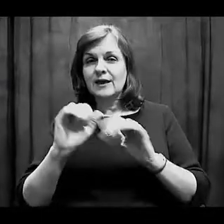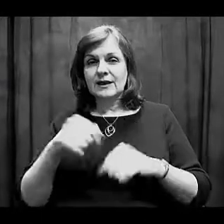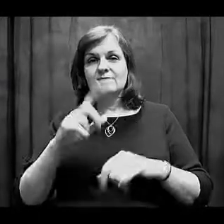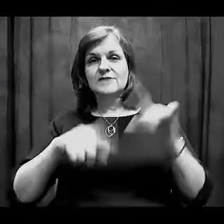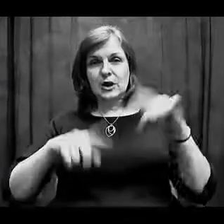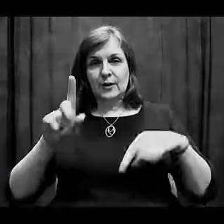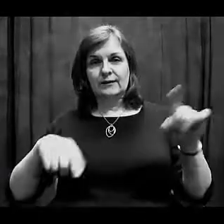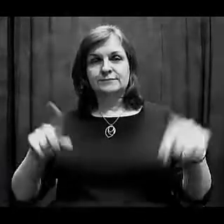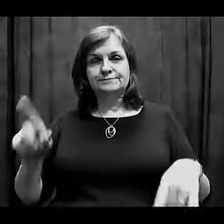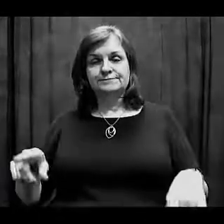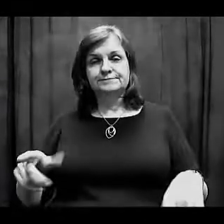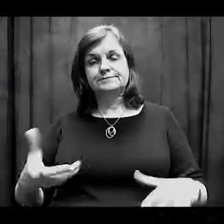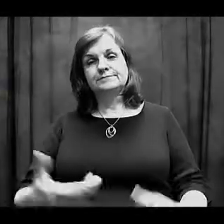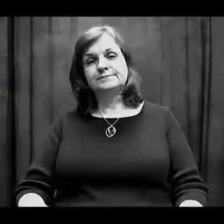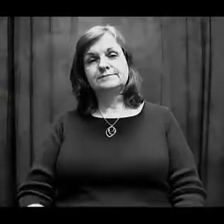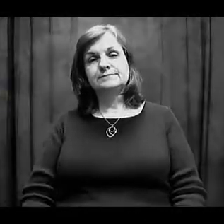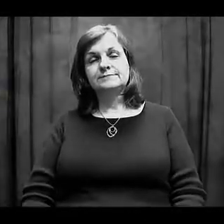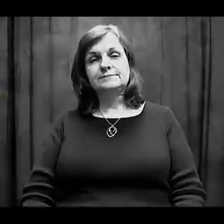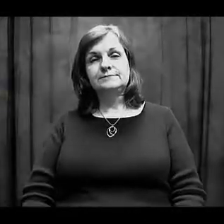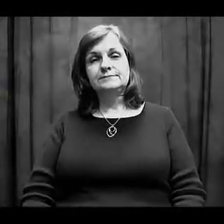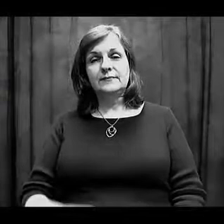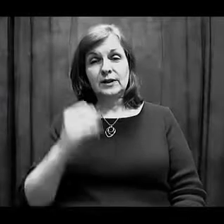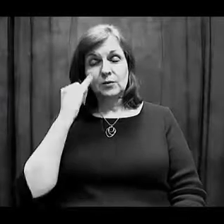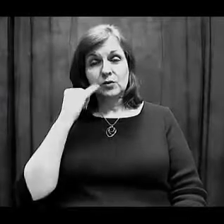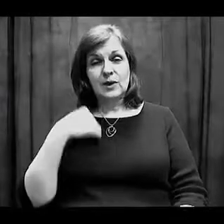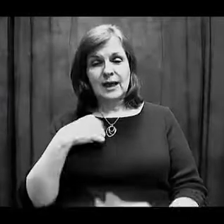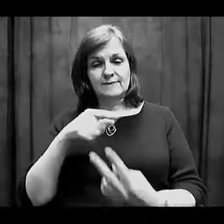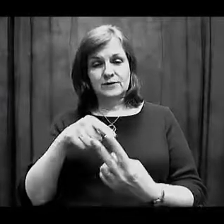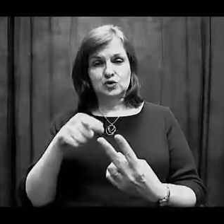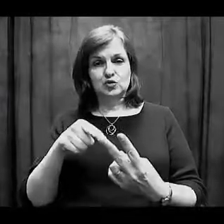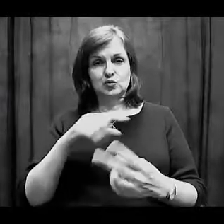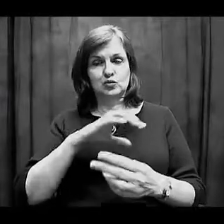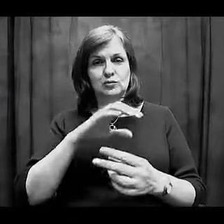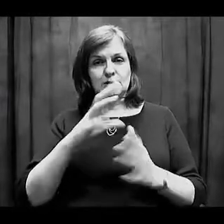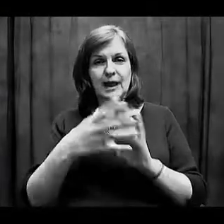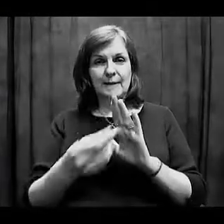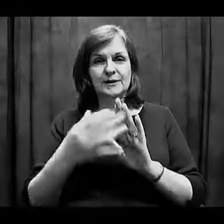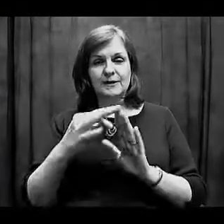gene so if you have two copies of a chromosome